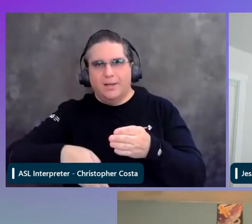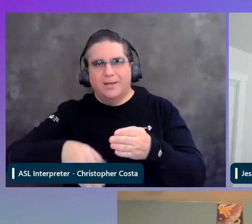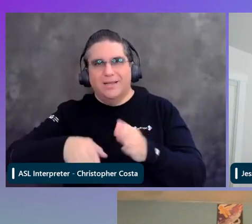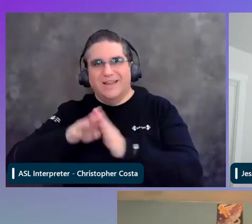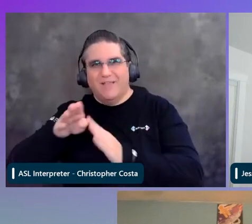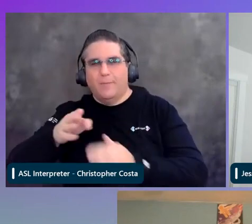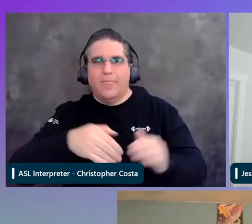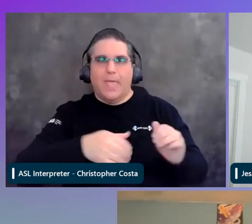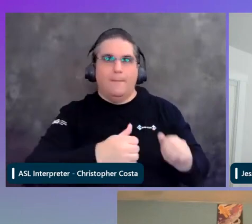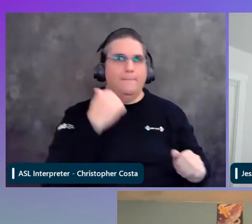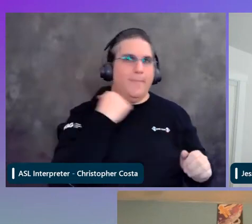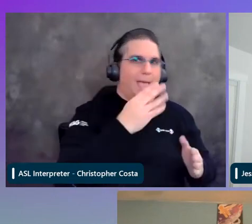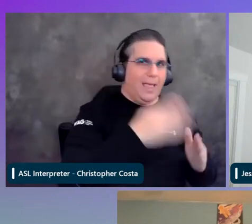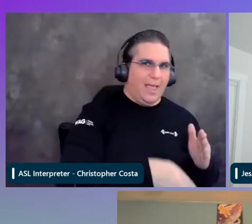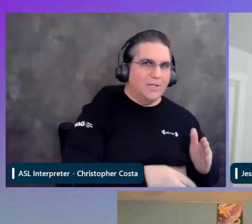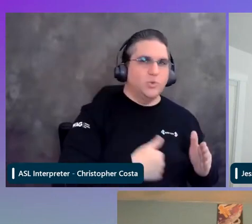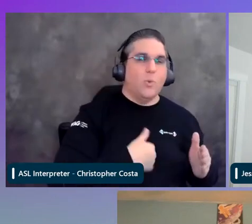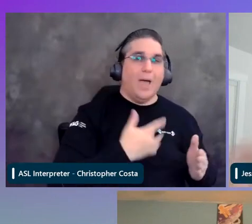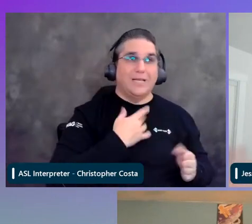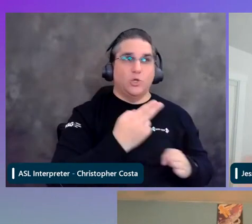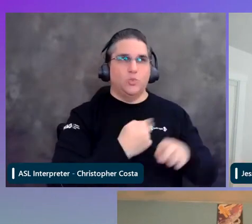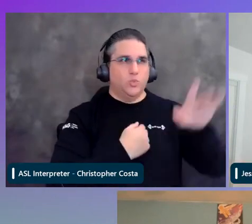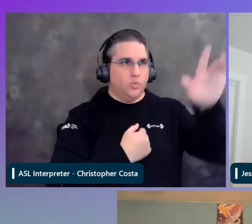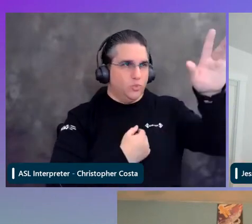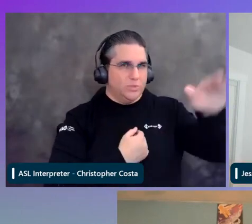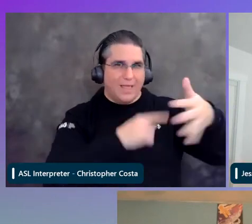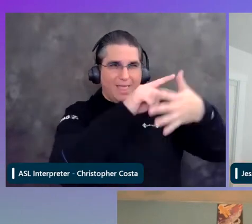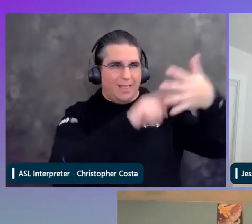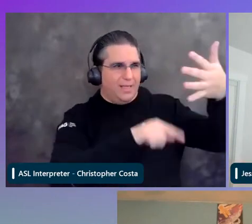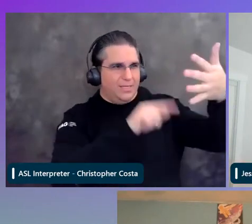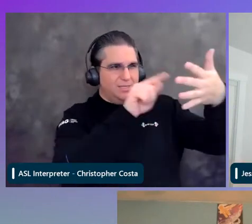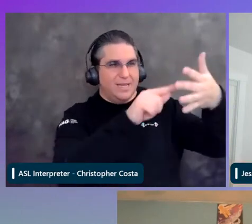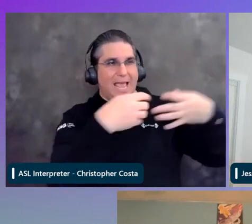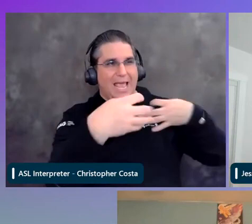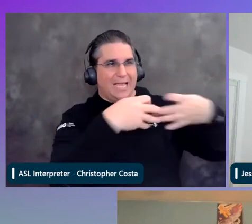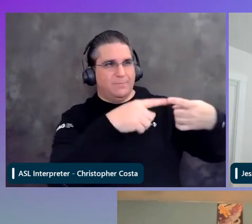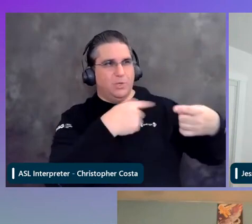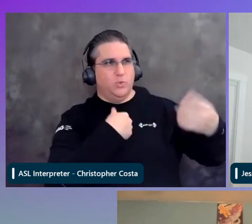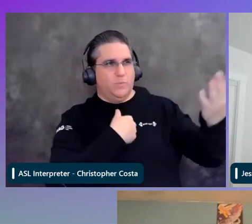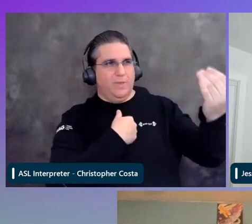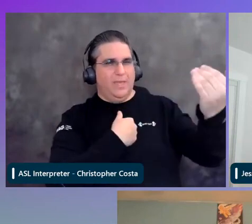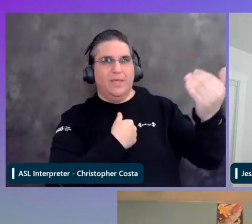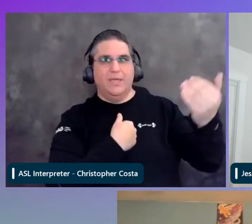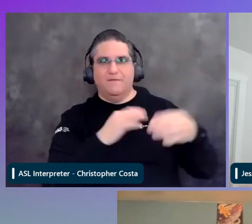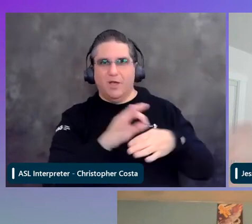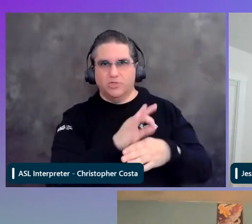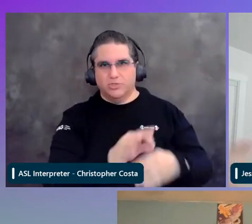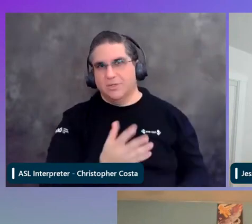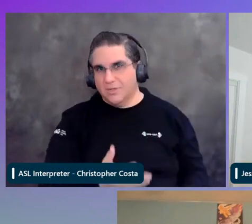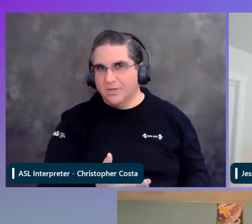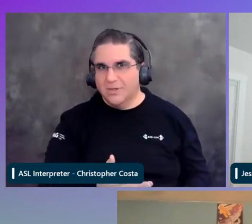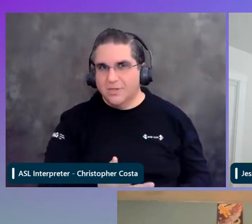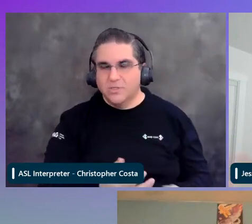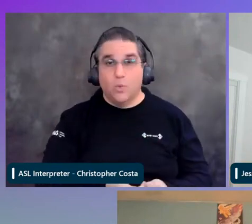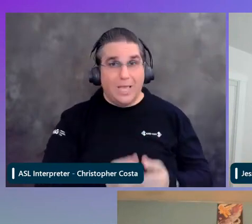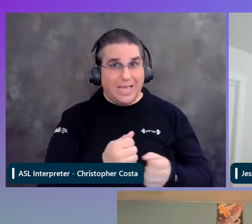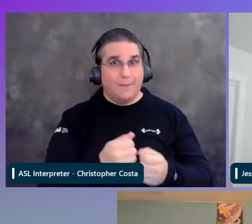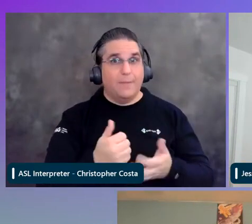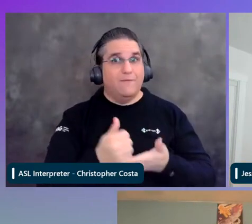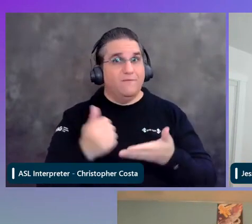explain this to me function. So yes, I think absolutely it can. It'll be a really helpful tool